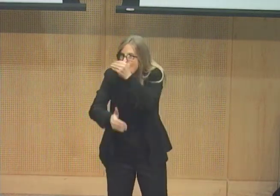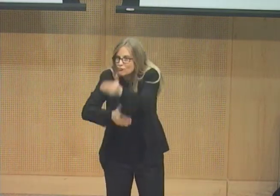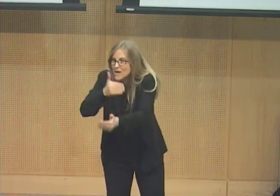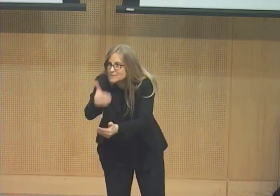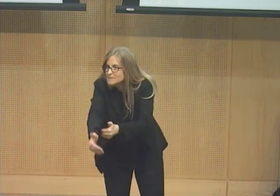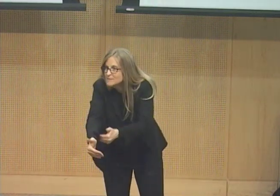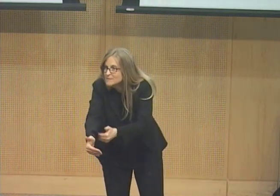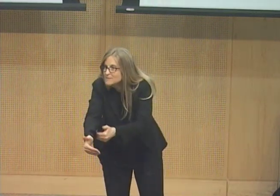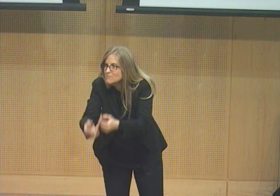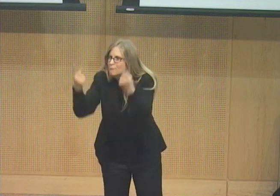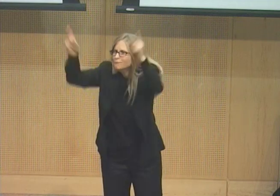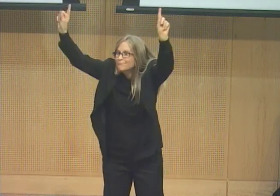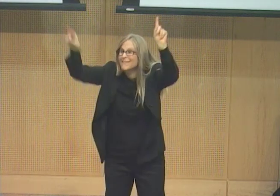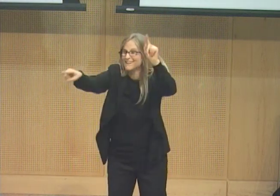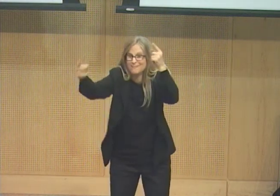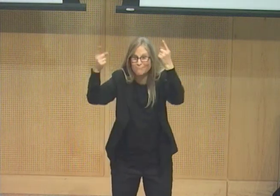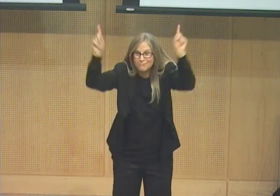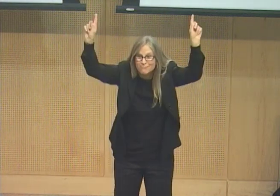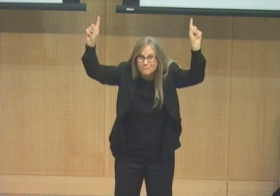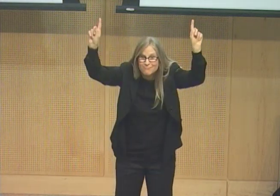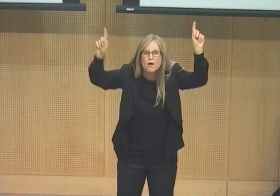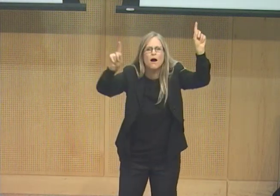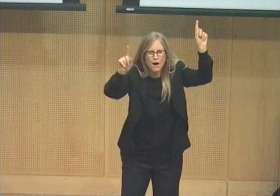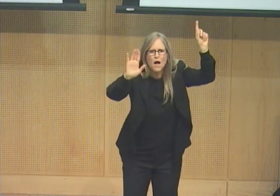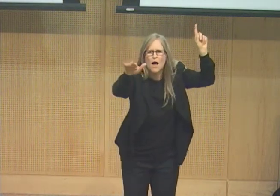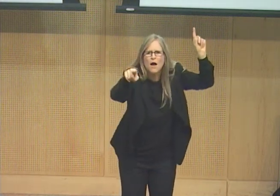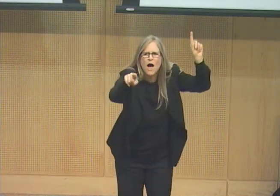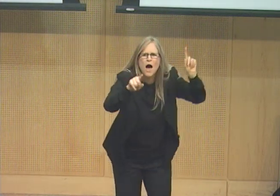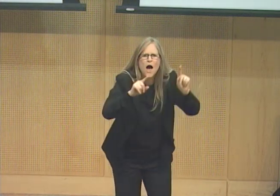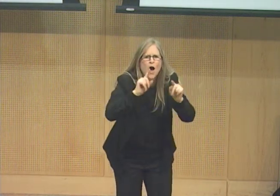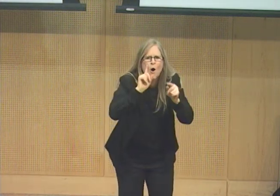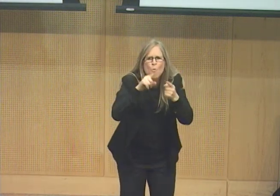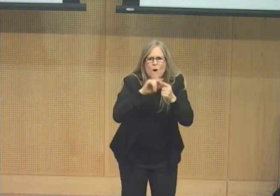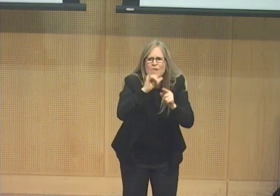It means progression, a success, a huge success. Yes.